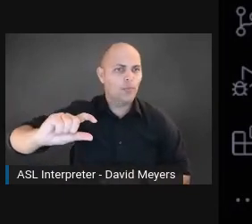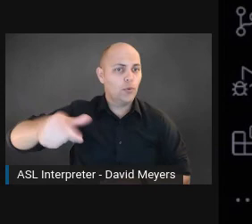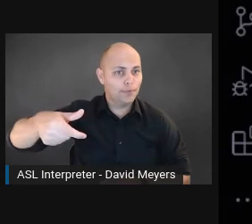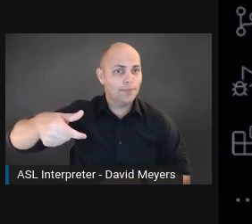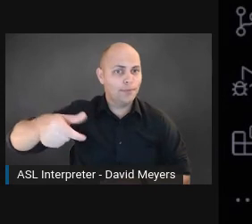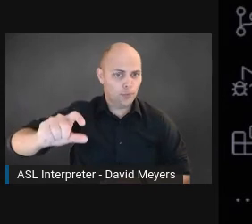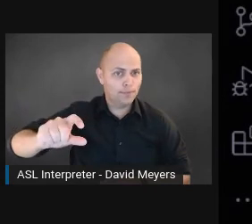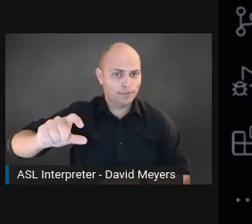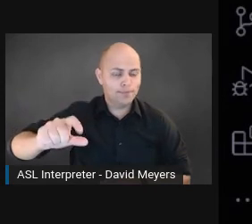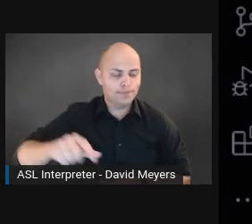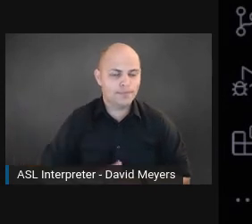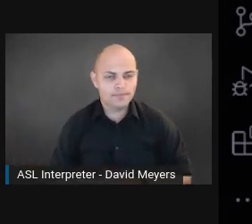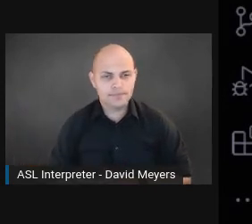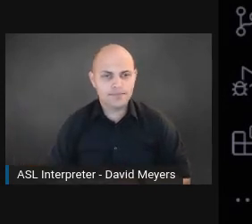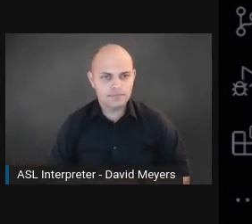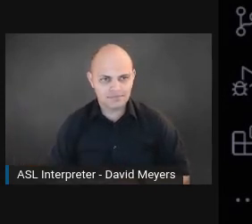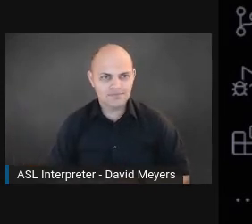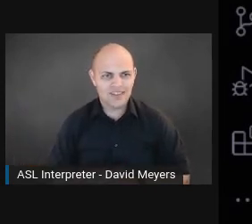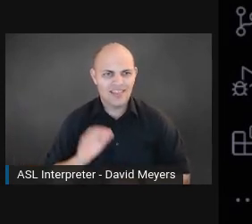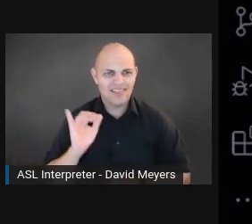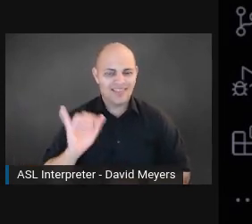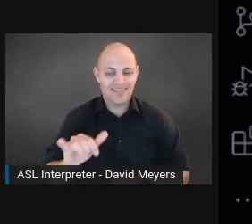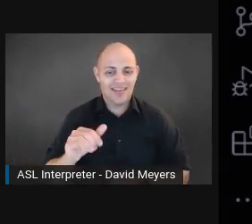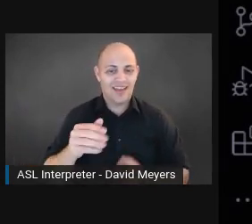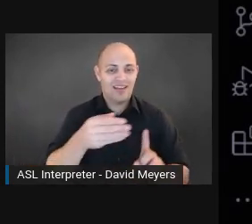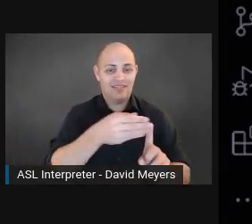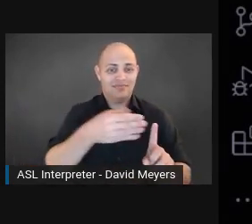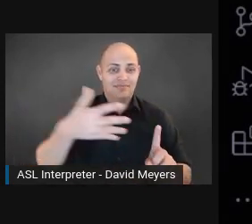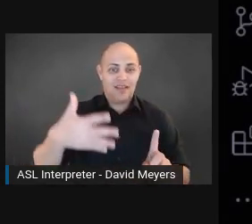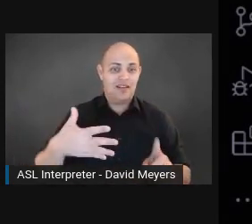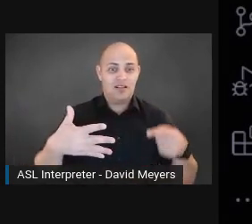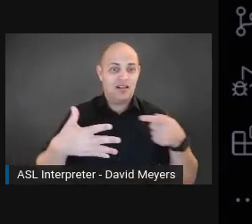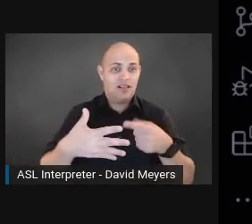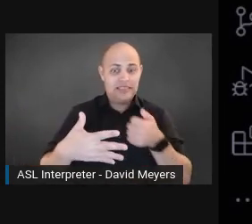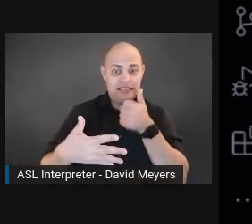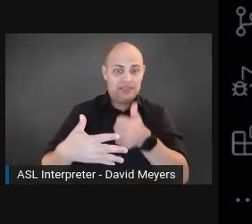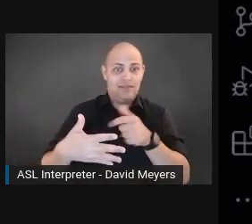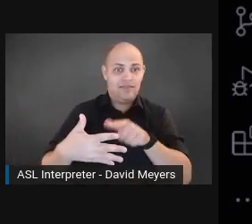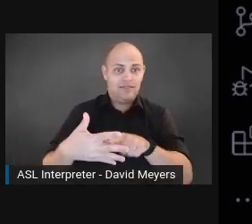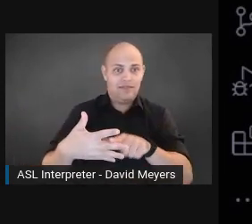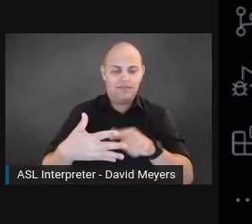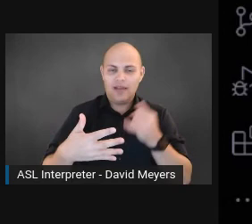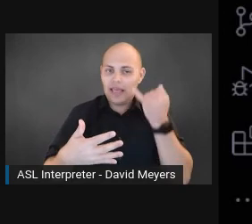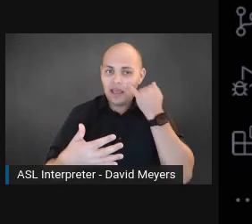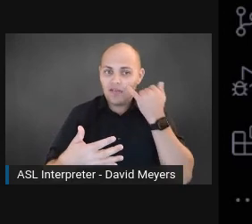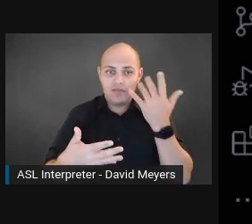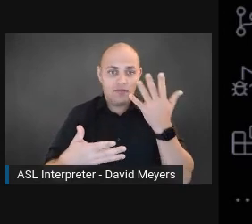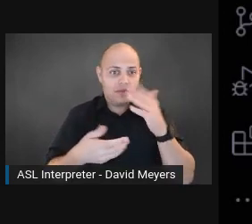And then the accordion panel itself, if it is ARIA-hidden true,